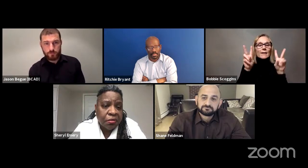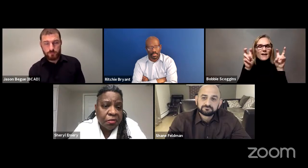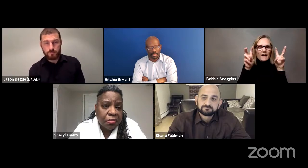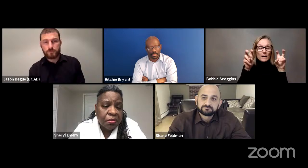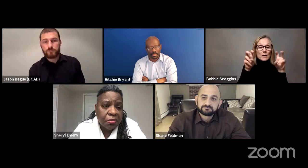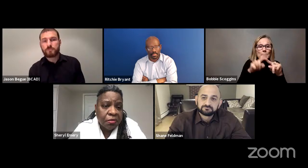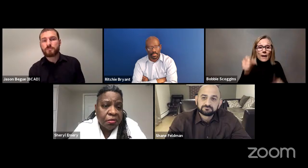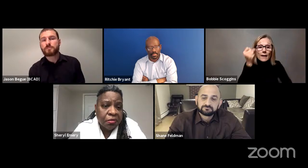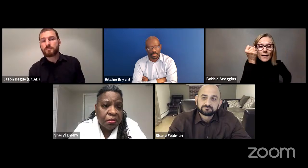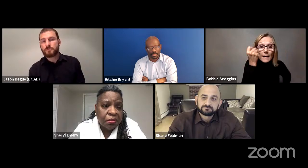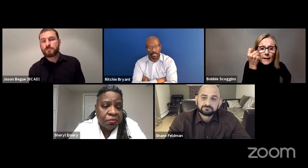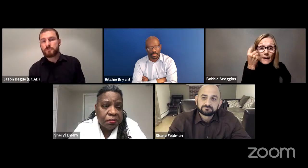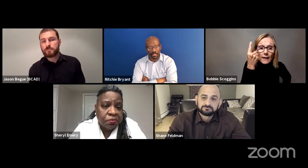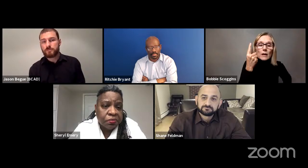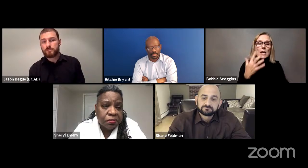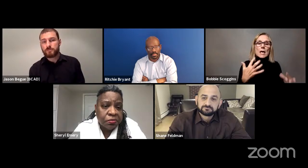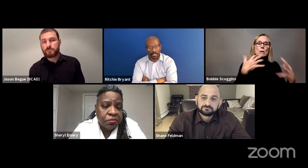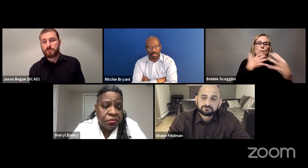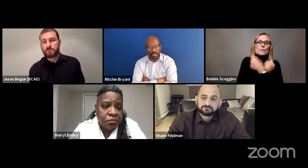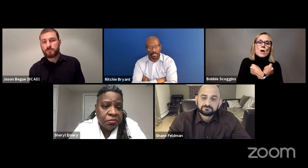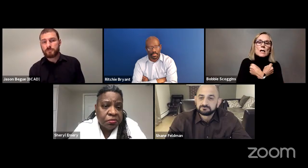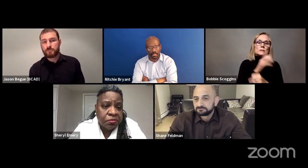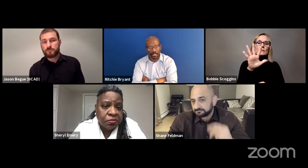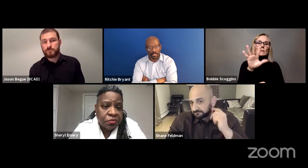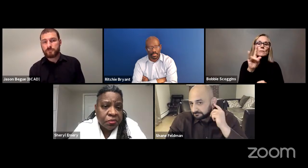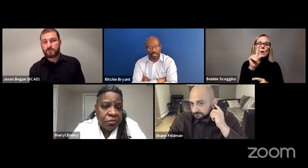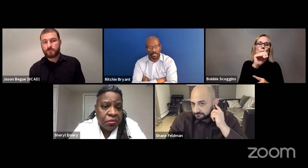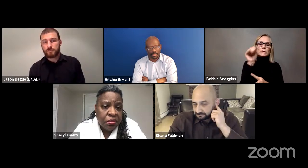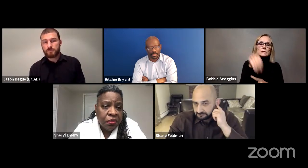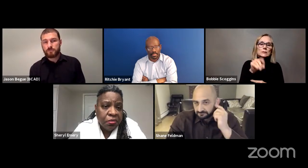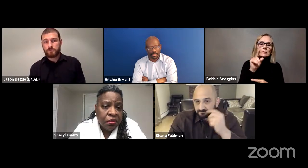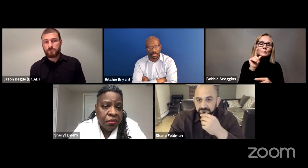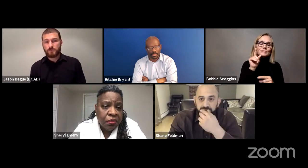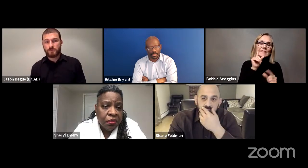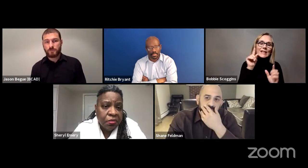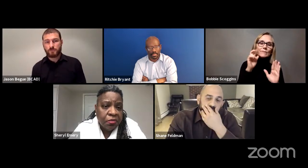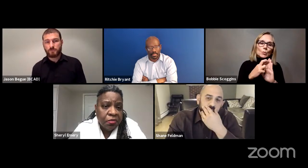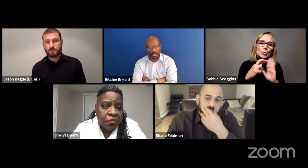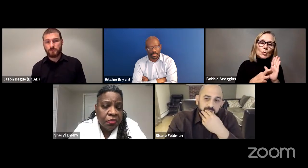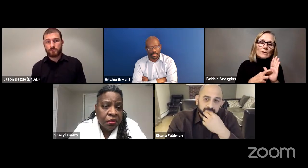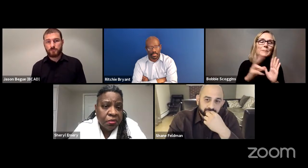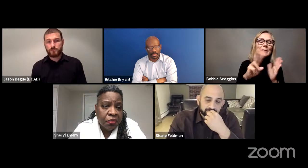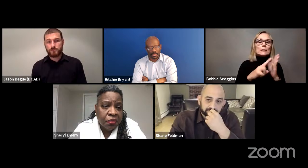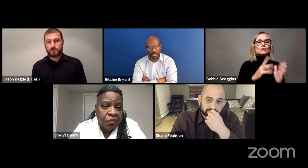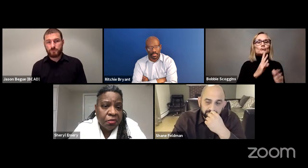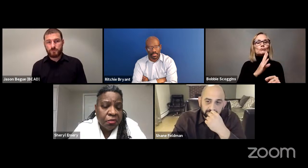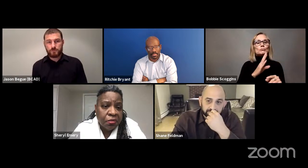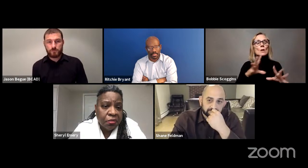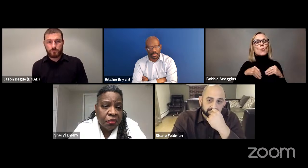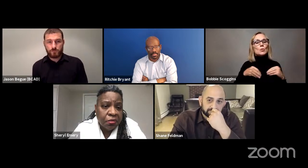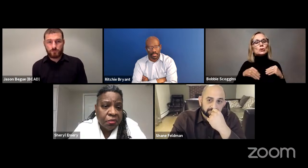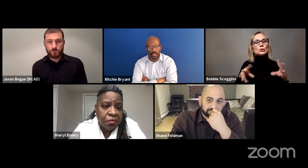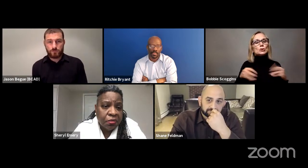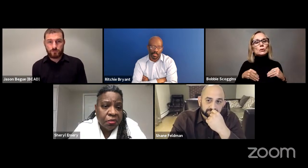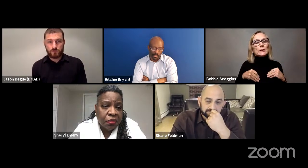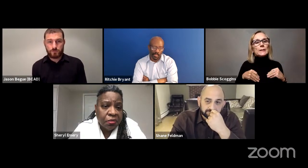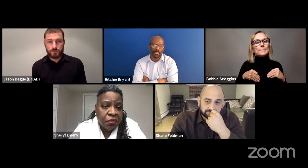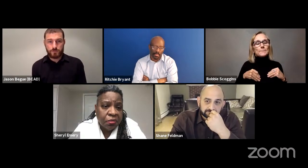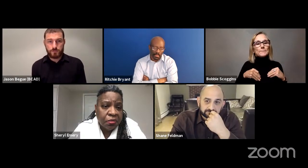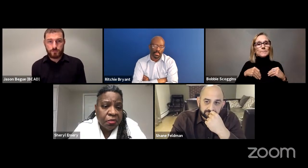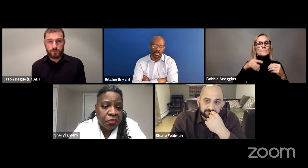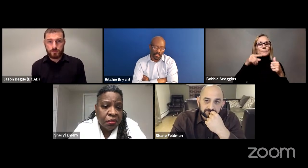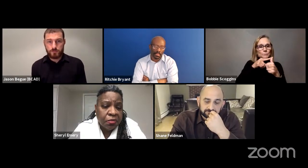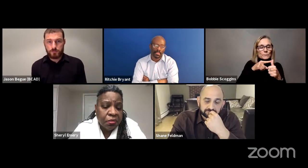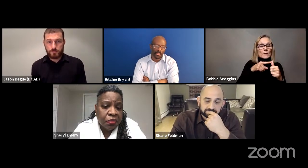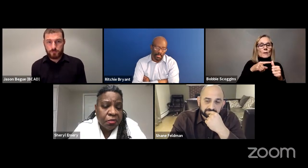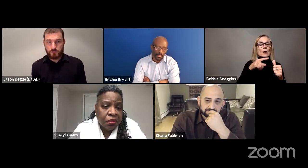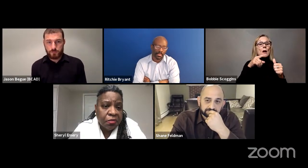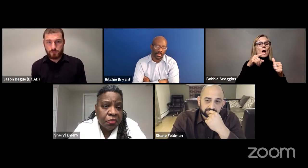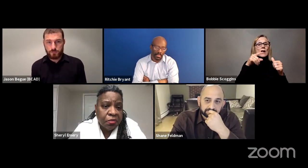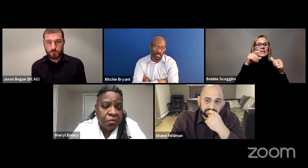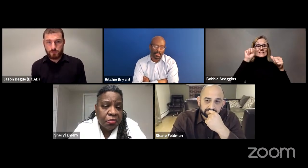of practitioners, quote, unquote, but they had to embrace the 51 percent Deaf rule. That's